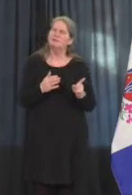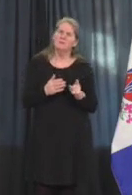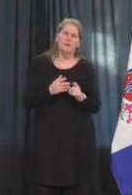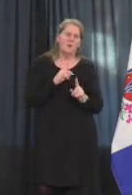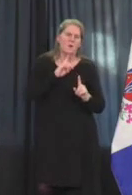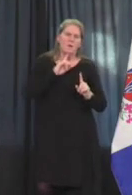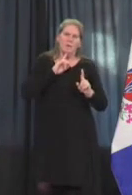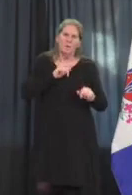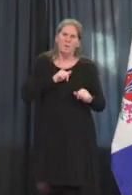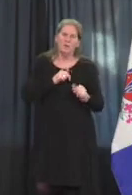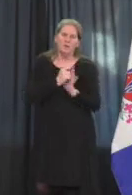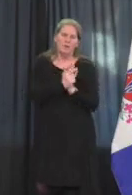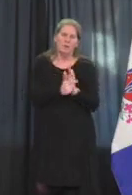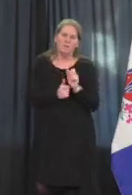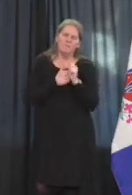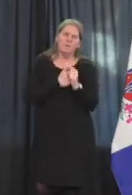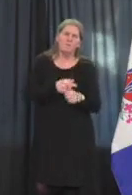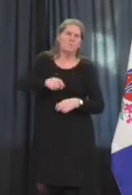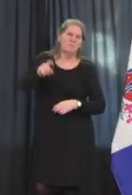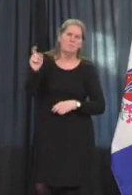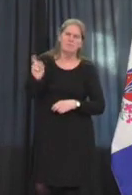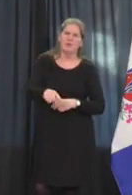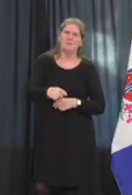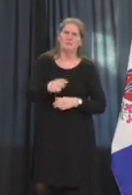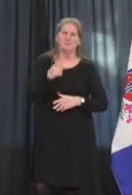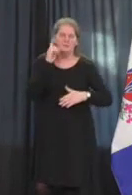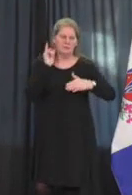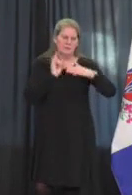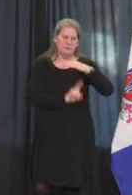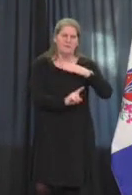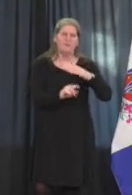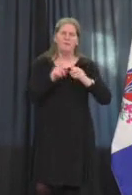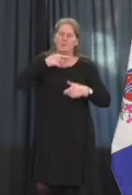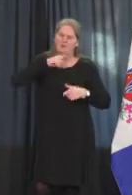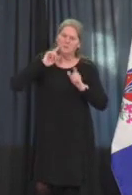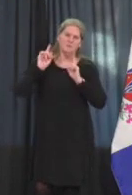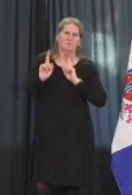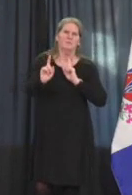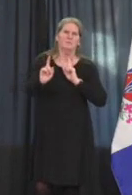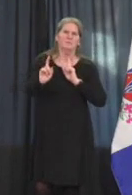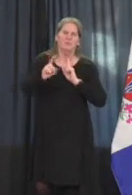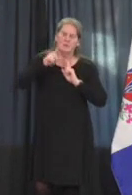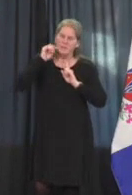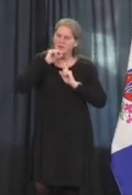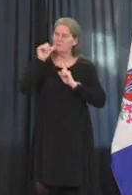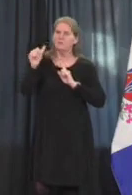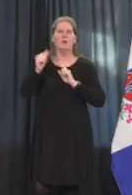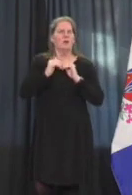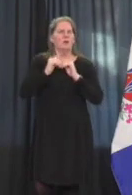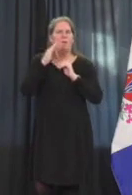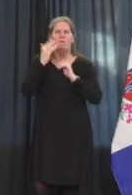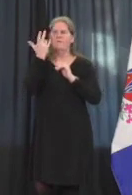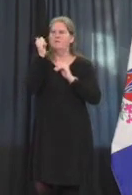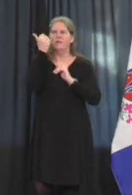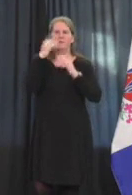OF THE ORDERS BEING PUT IN PLACE TODAY THAT YOU MUST SELF-ISOLATE AND YOU MUST PHYSICAL DISTANCE AND MUST NOT GATHER IN GROUPS OF